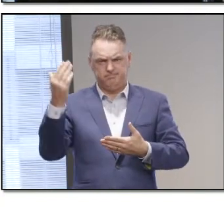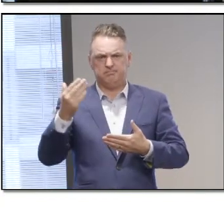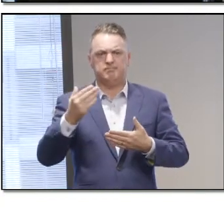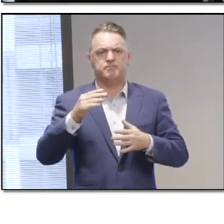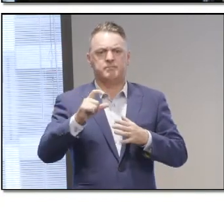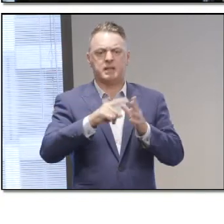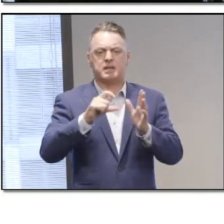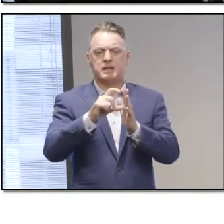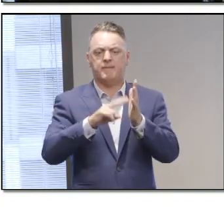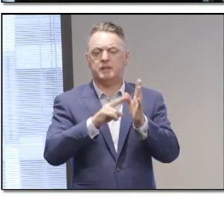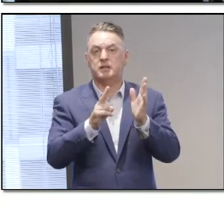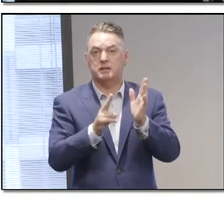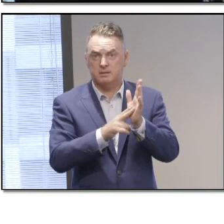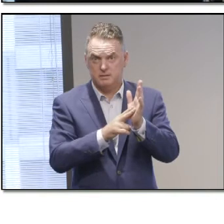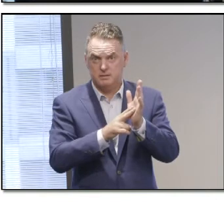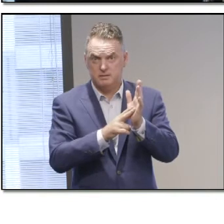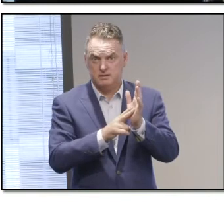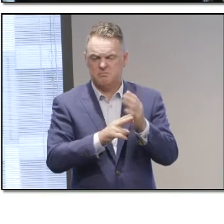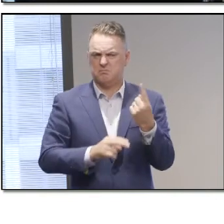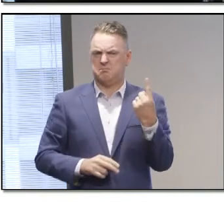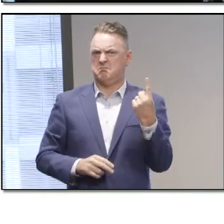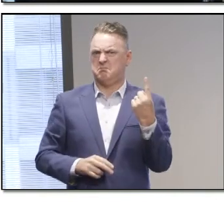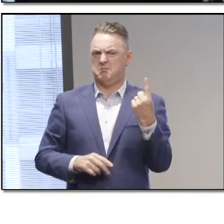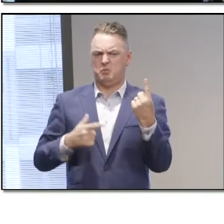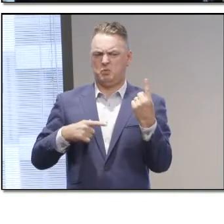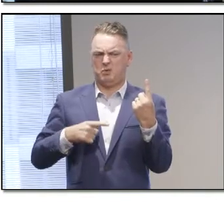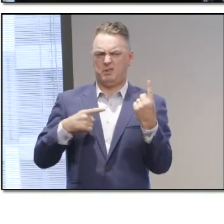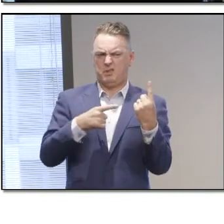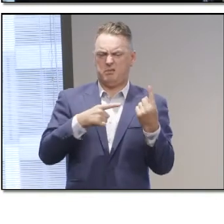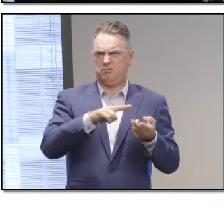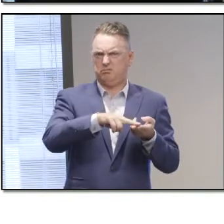and we thought hang on why were we getting these elevated concentrations of metals in